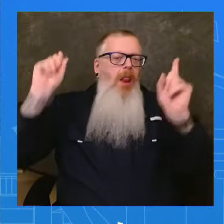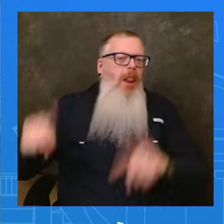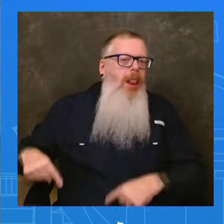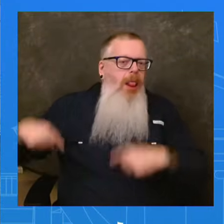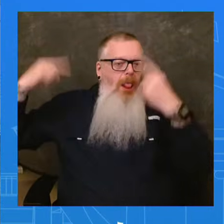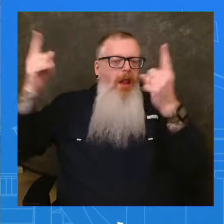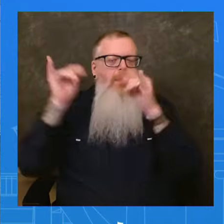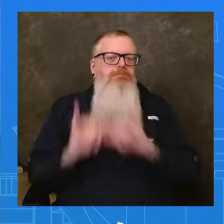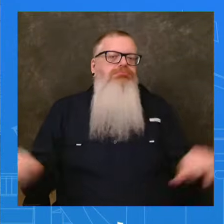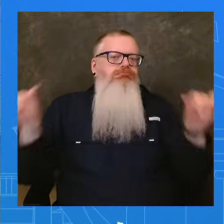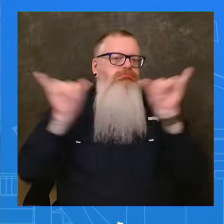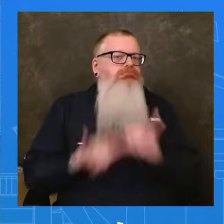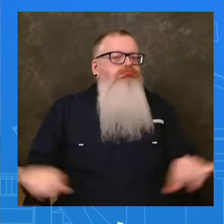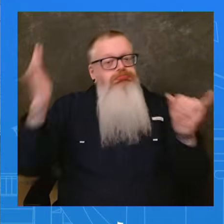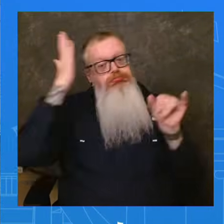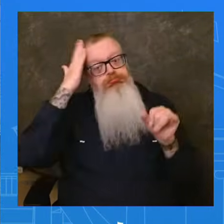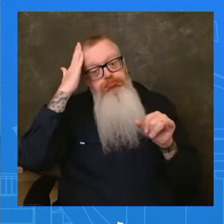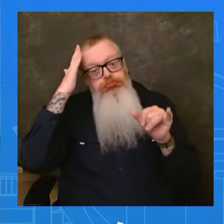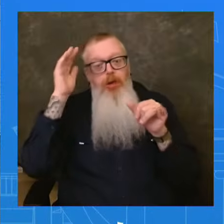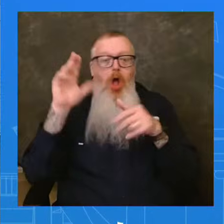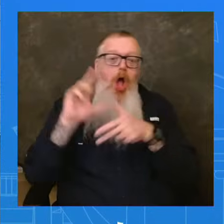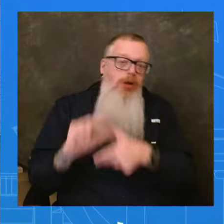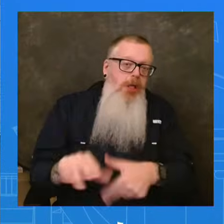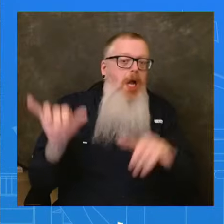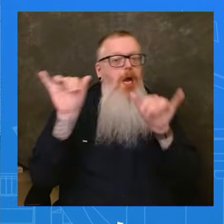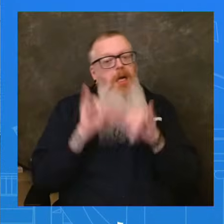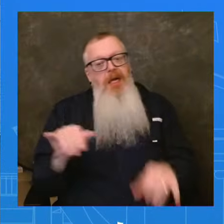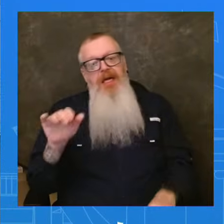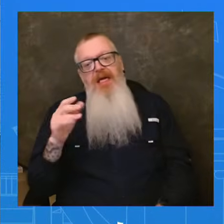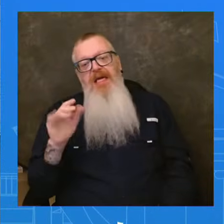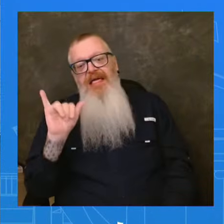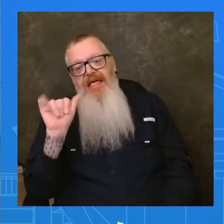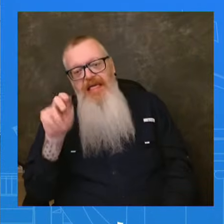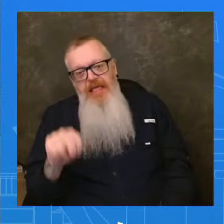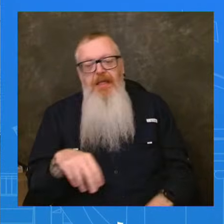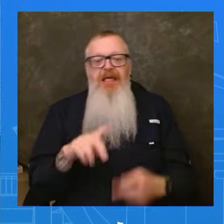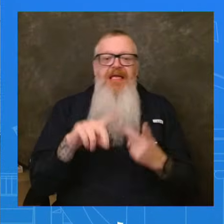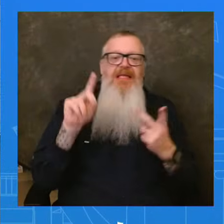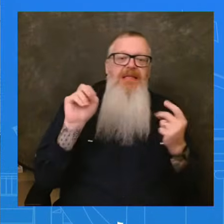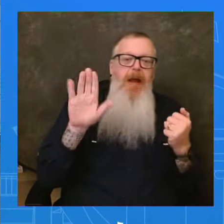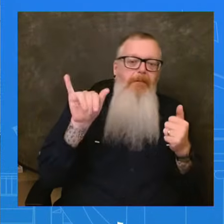Hurricane Debby, Hurricane Idalia, and now Hurricane Helene and Hurricane Milton.